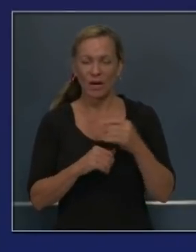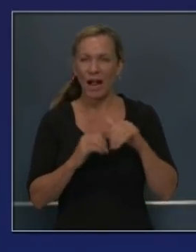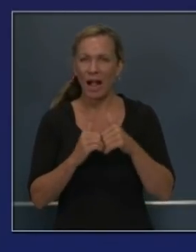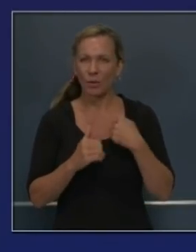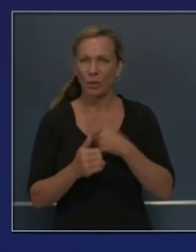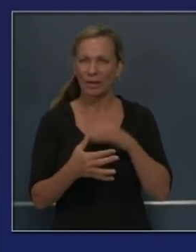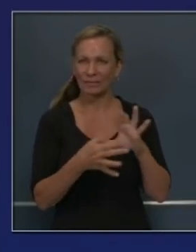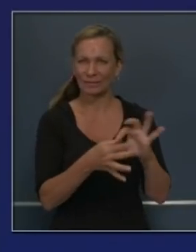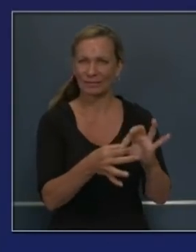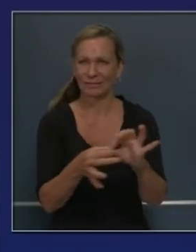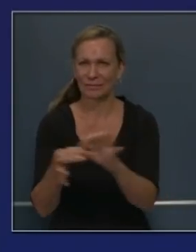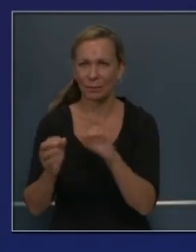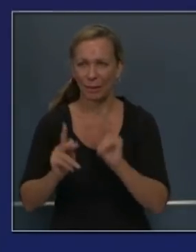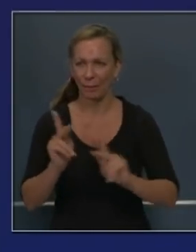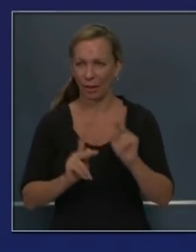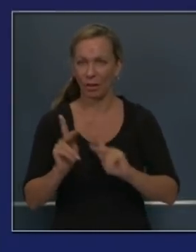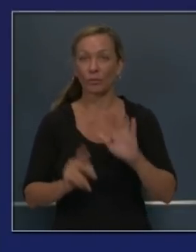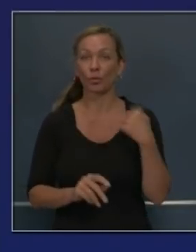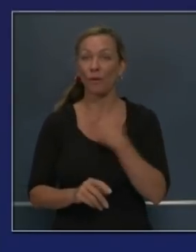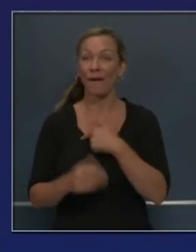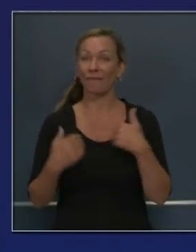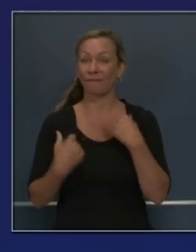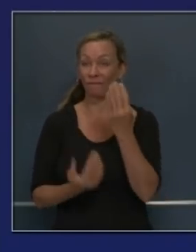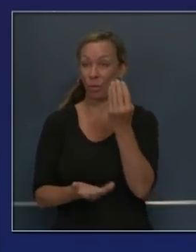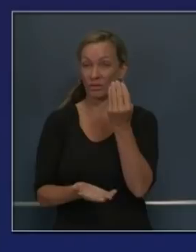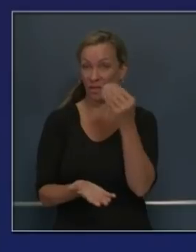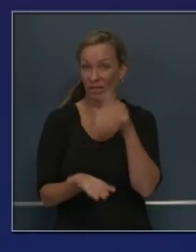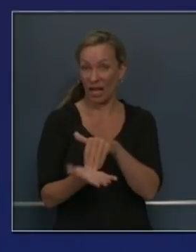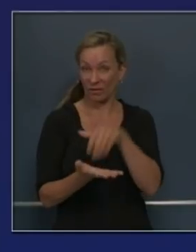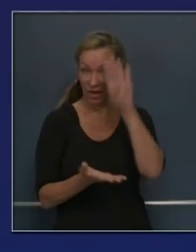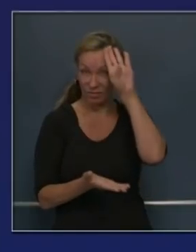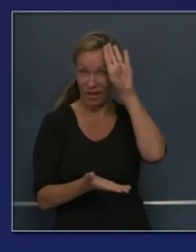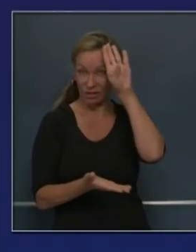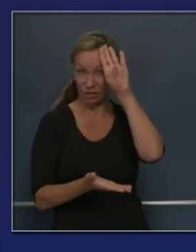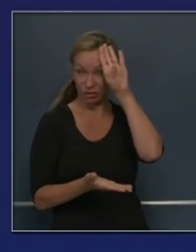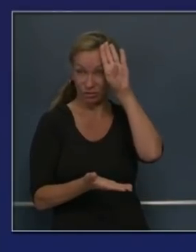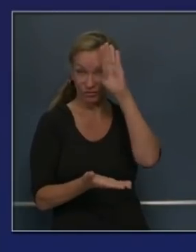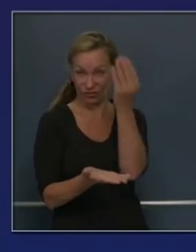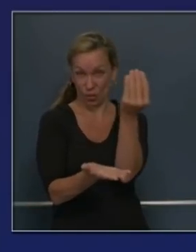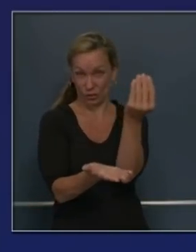SYSTEM IN TERMS OF EQUIPMENT, PERSONNEL, AND OTHER SUPPORT.